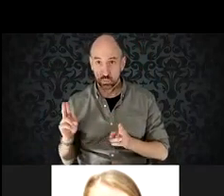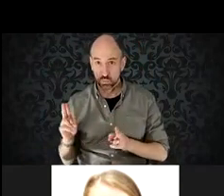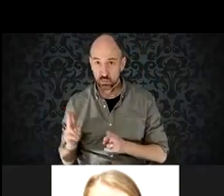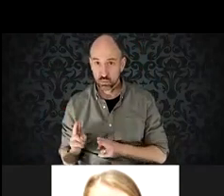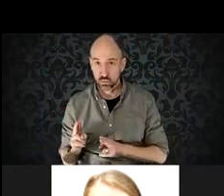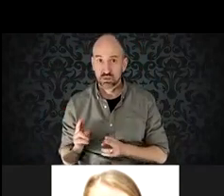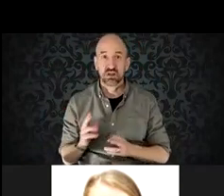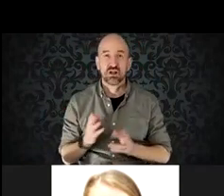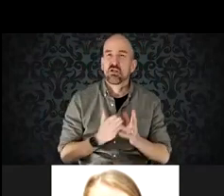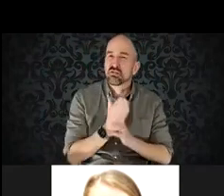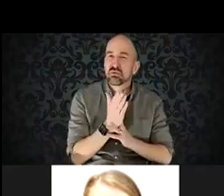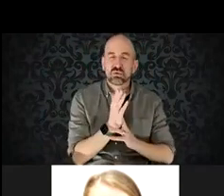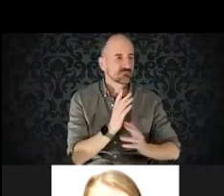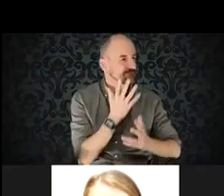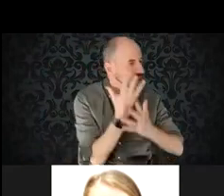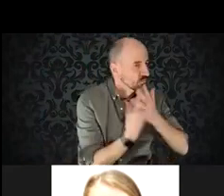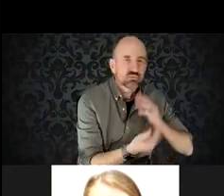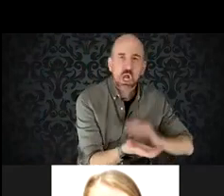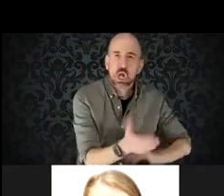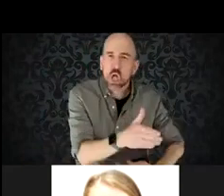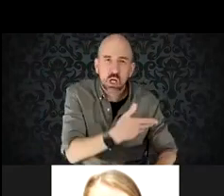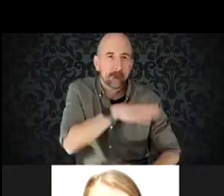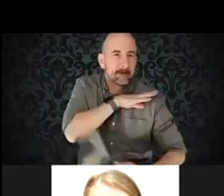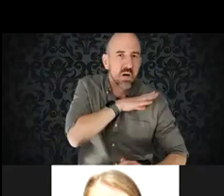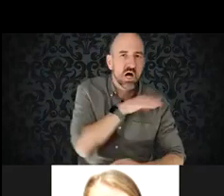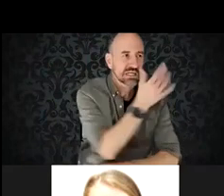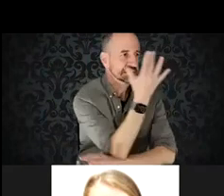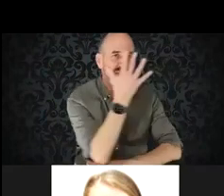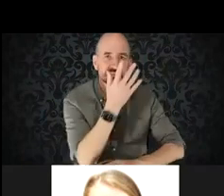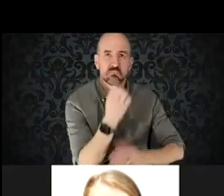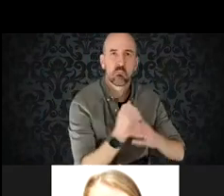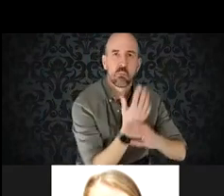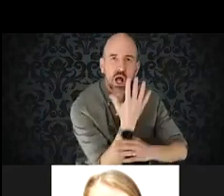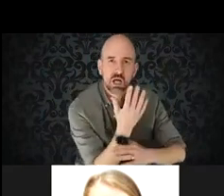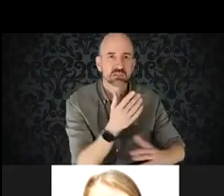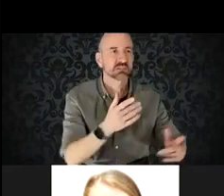affect the loan elderly.